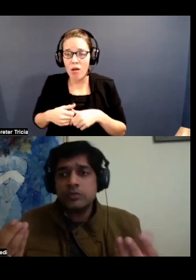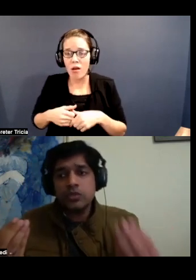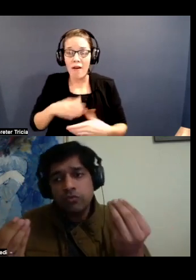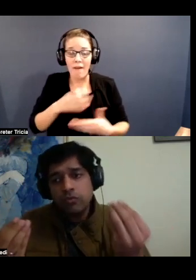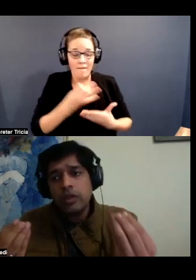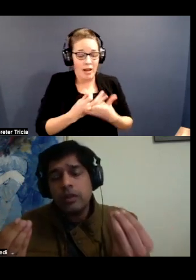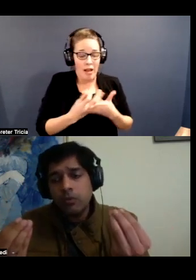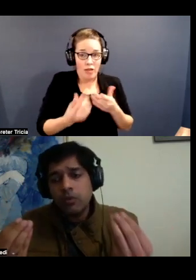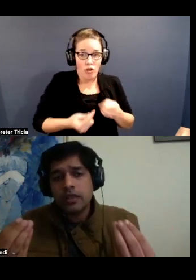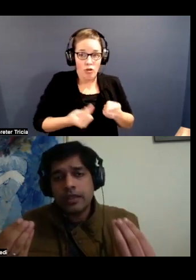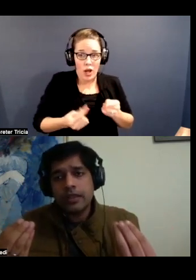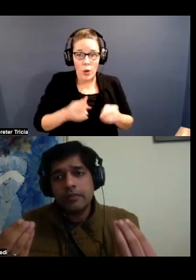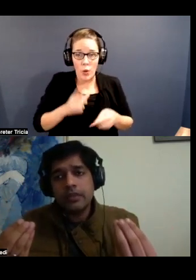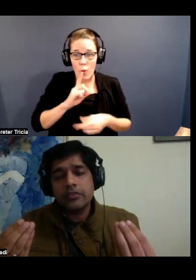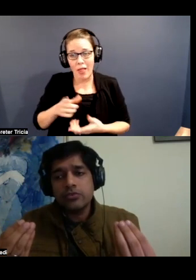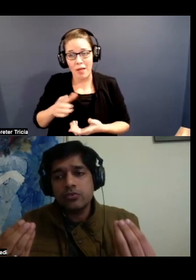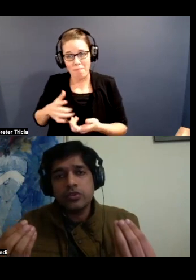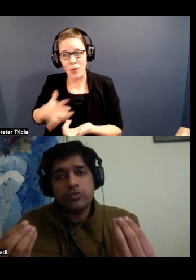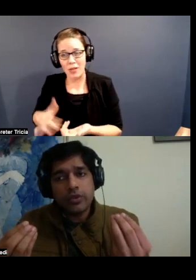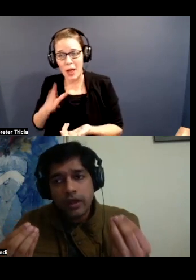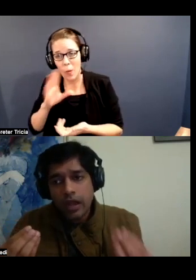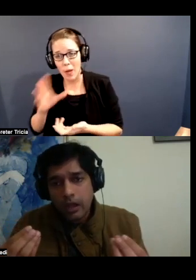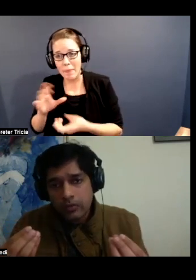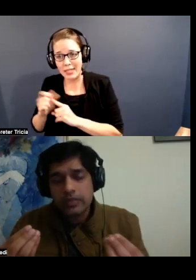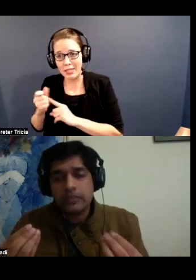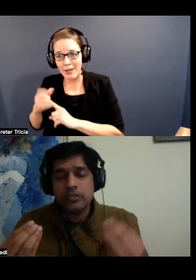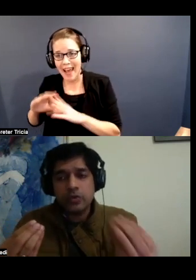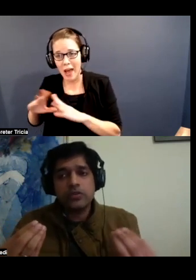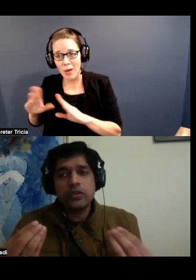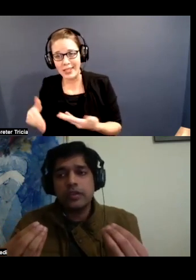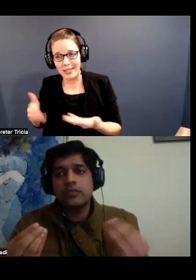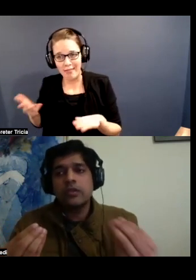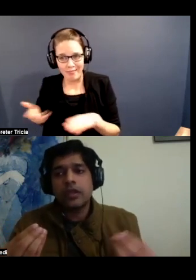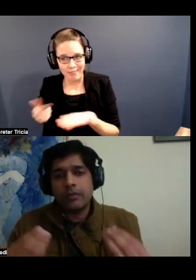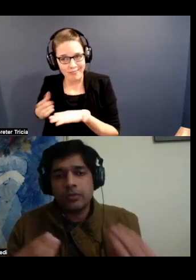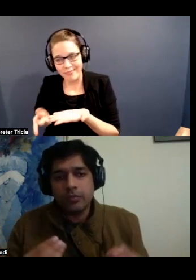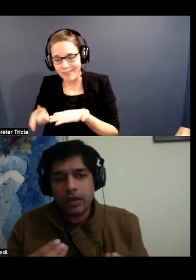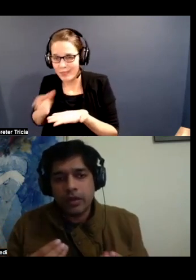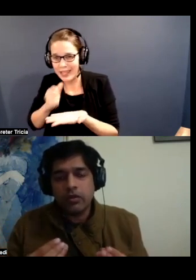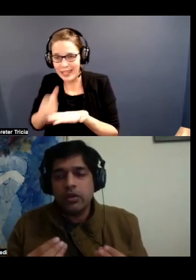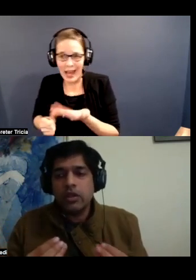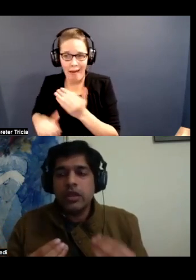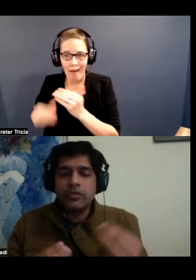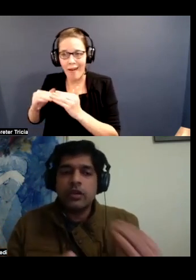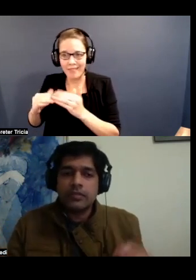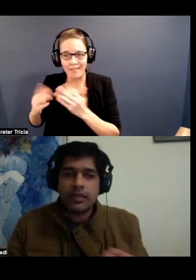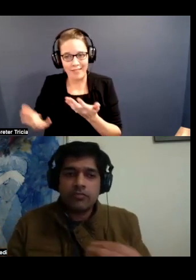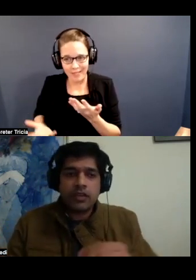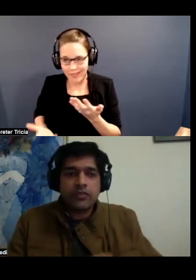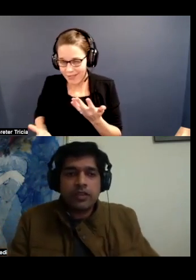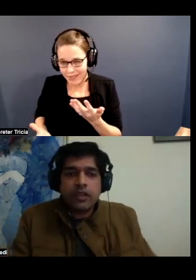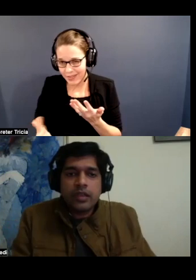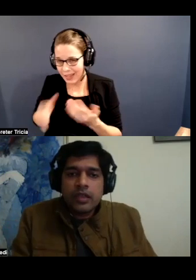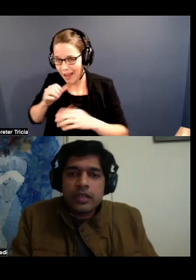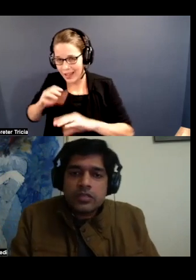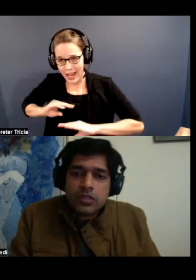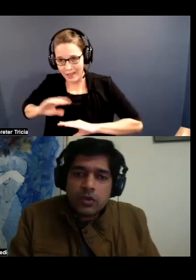you will most likely be in a situation where a housing situation is not up to the mark or is not satisfactory,